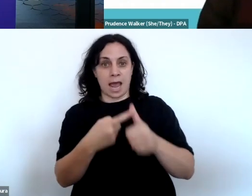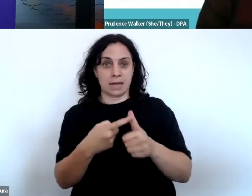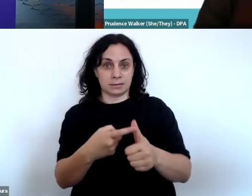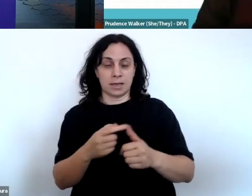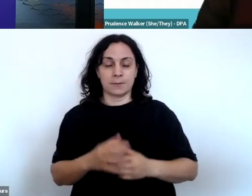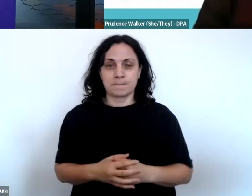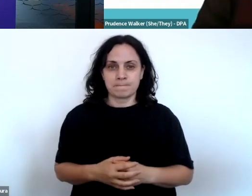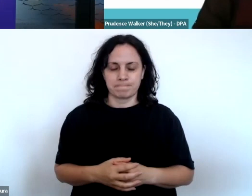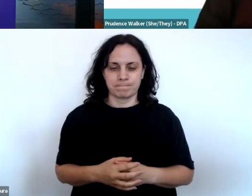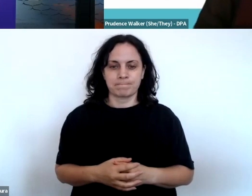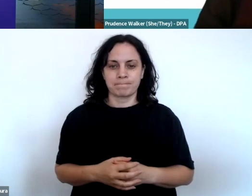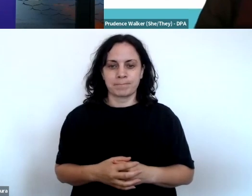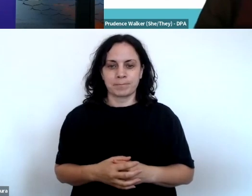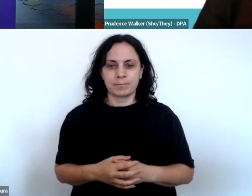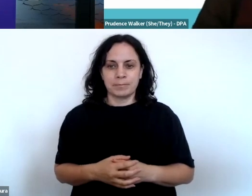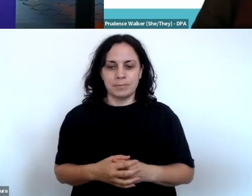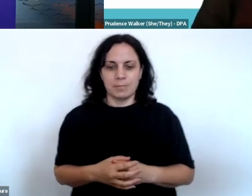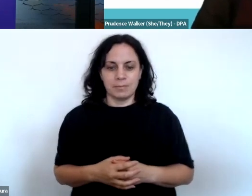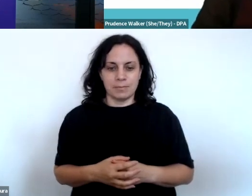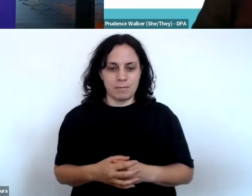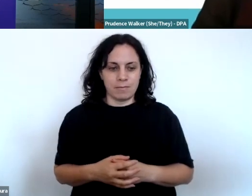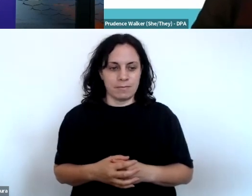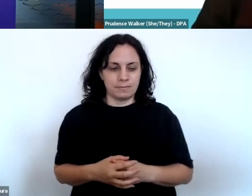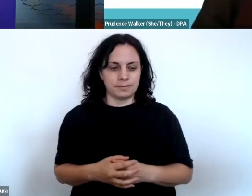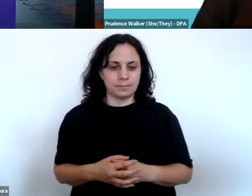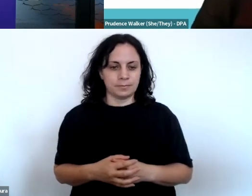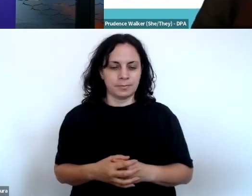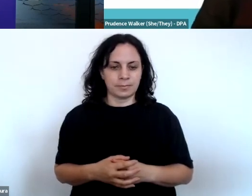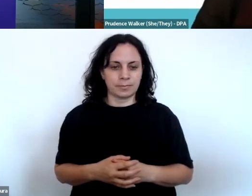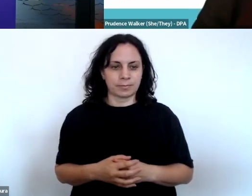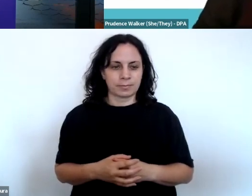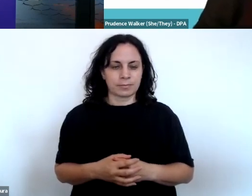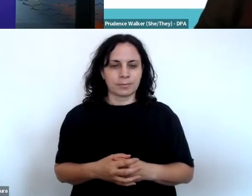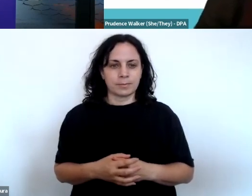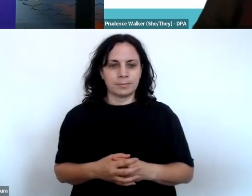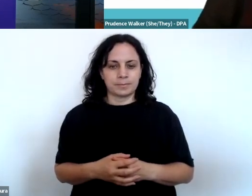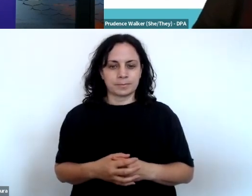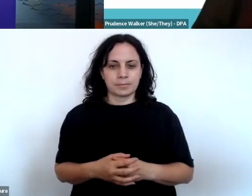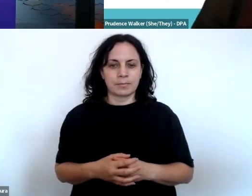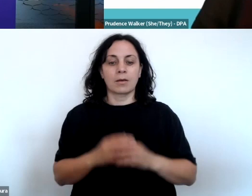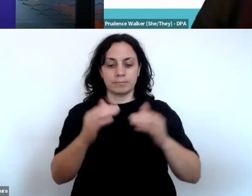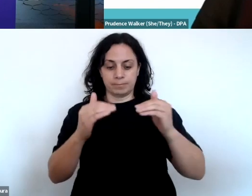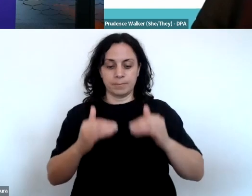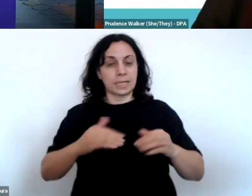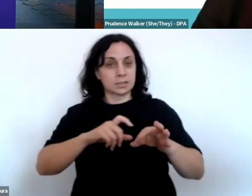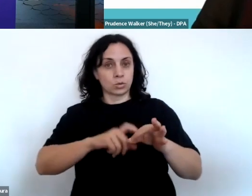Now I think this is quite a good question really and I know there’s been a lot of confusion